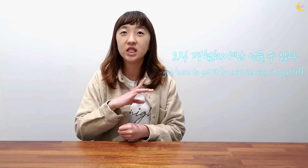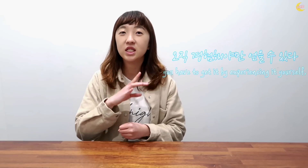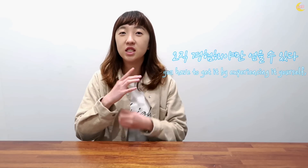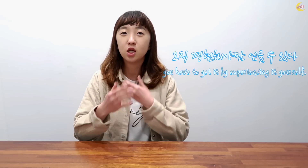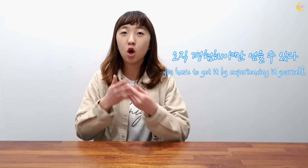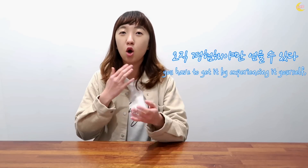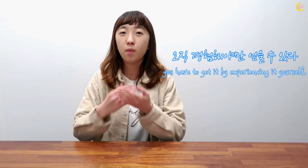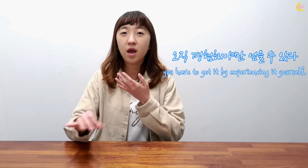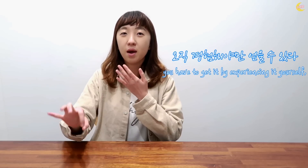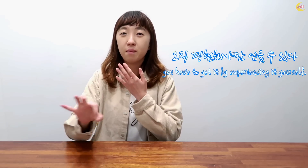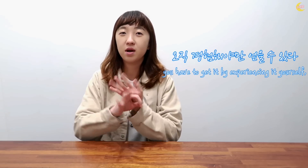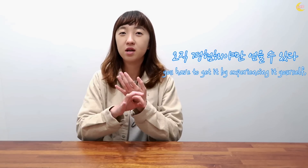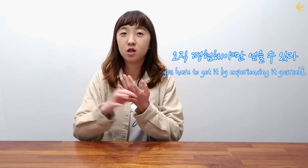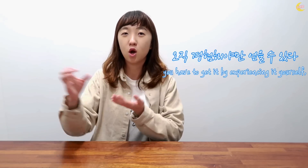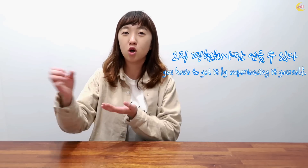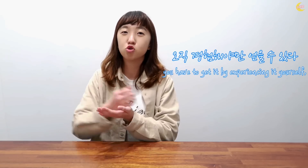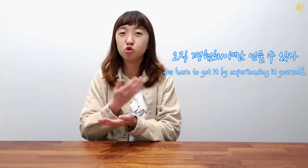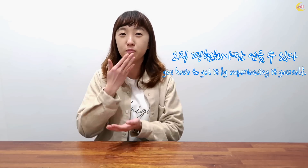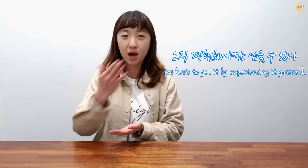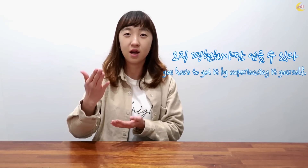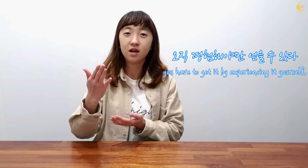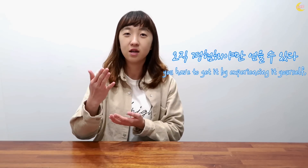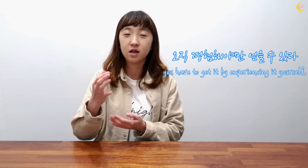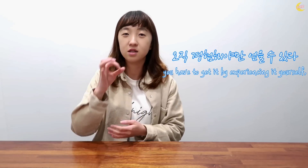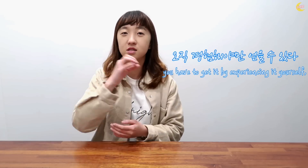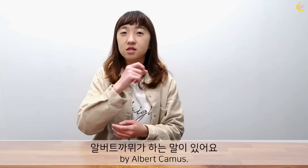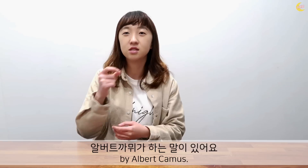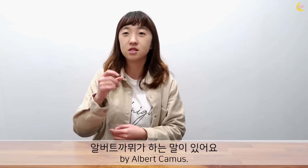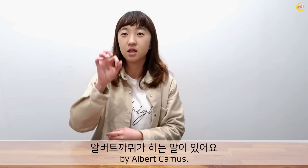you have to get it by experiencing it yourself,